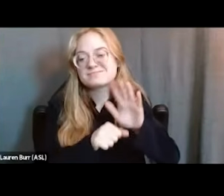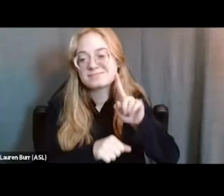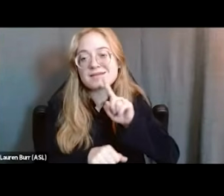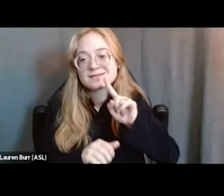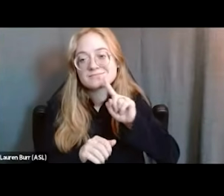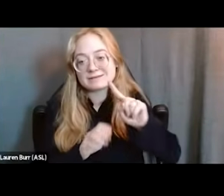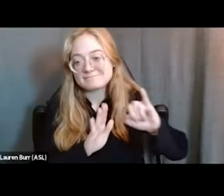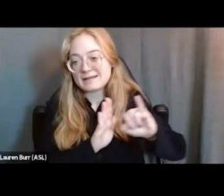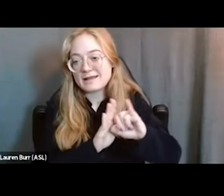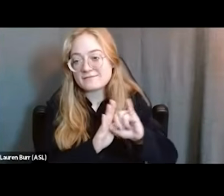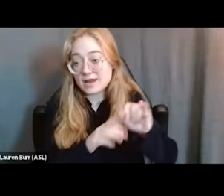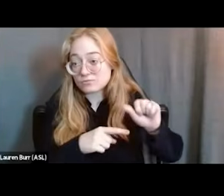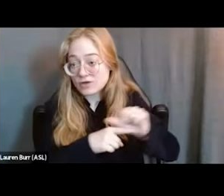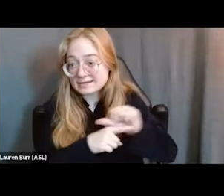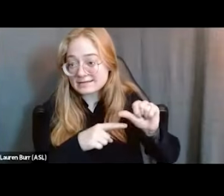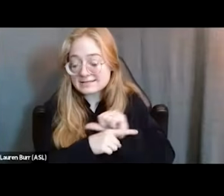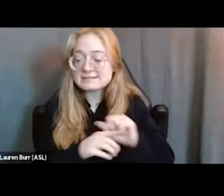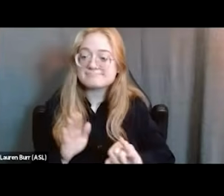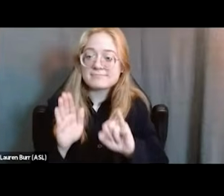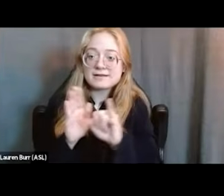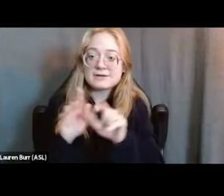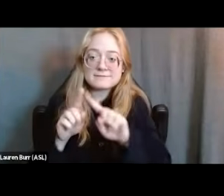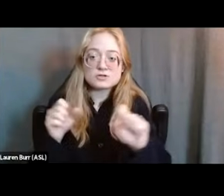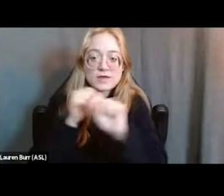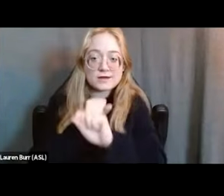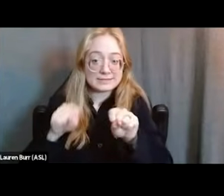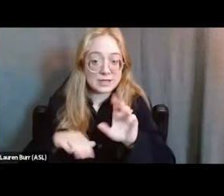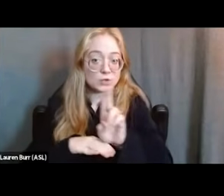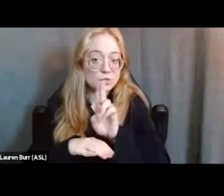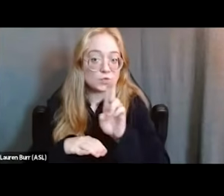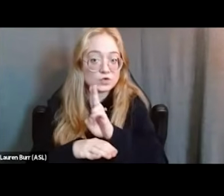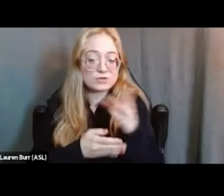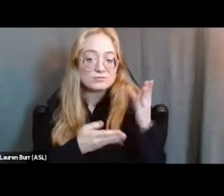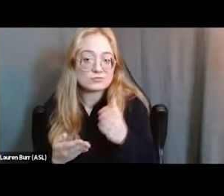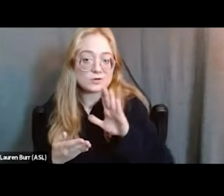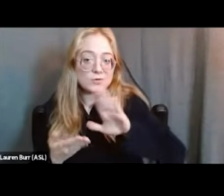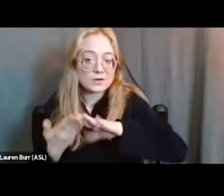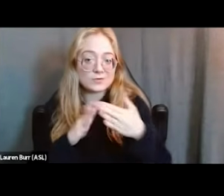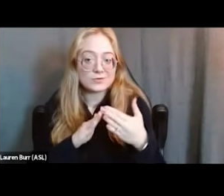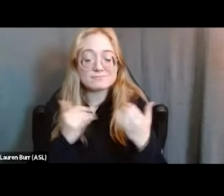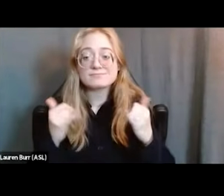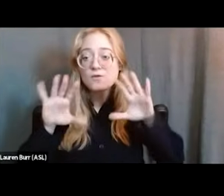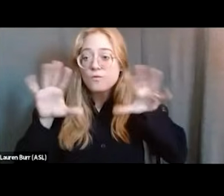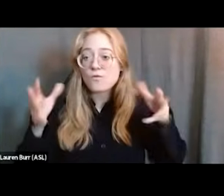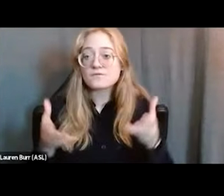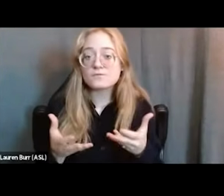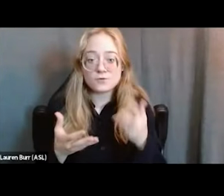that you can use within your own community. So here I'm gonna start with an overview of just kind of the issues facing older adults